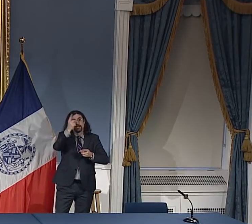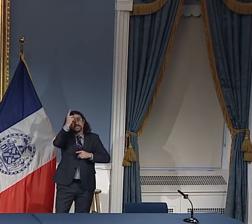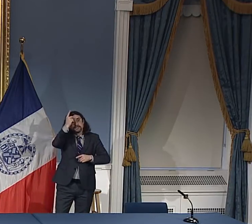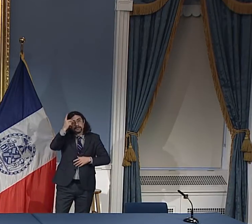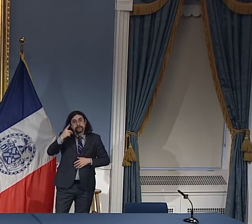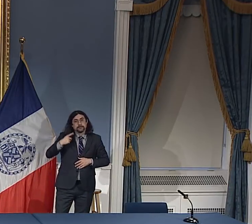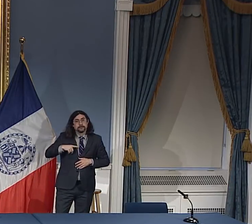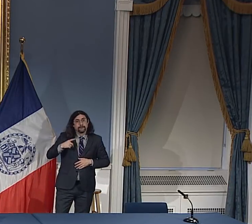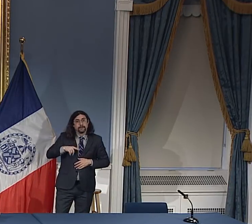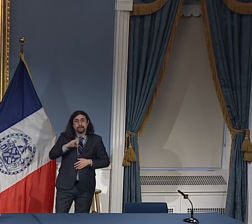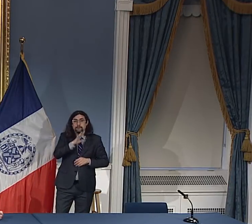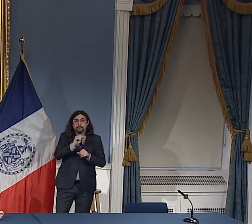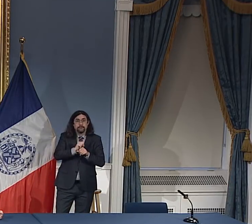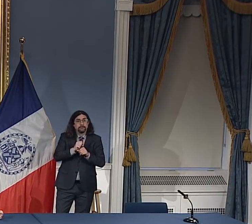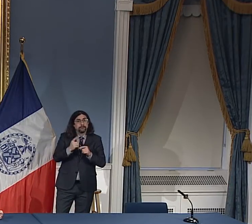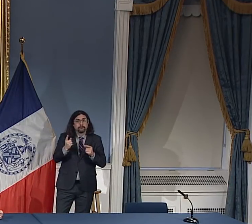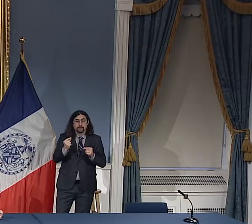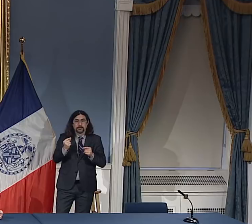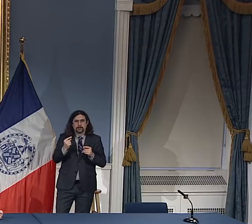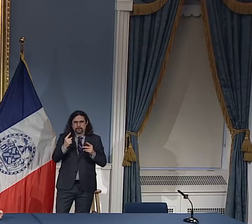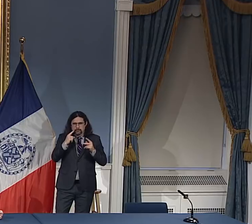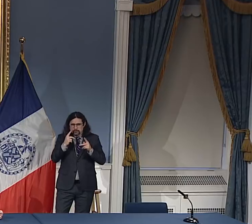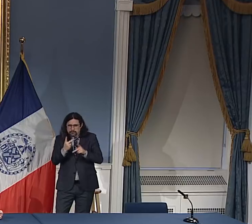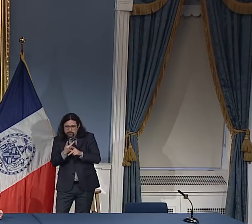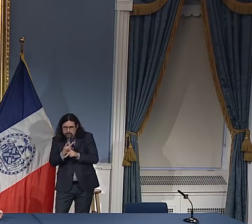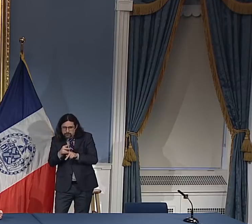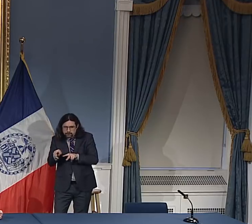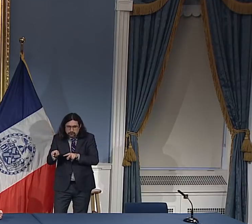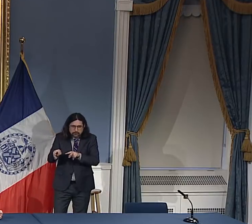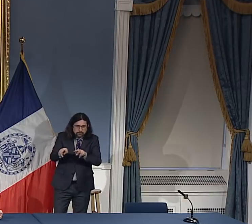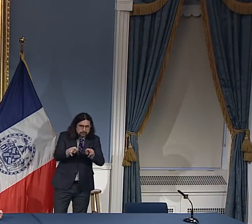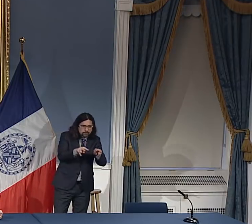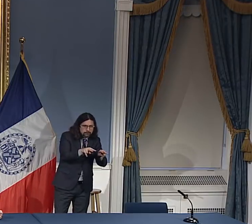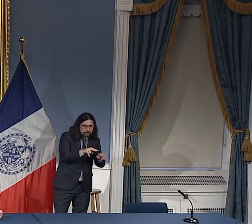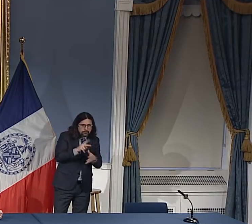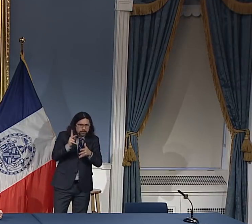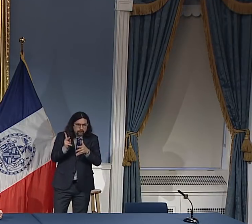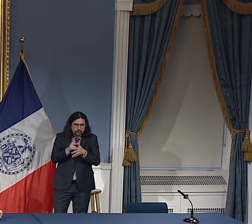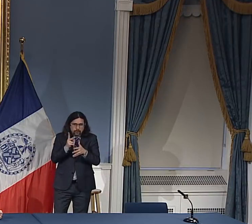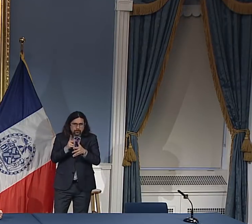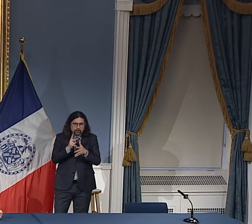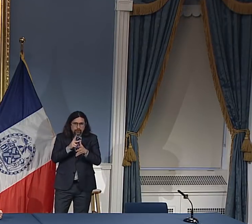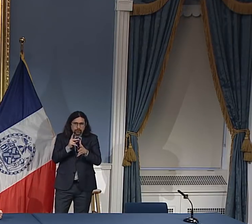OUTBREAK MATURES THAT THE WORK OF THE DISEASE DETECTIVES WILL